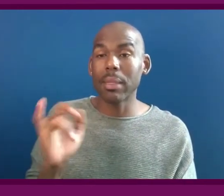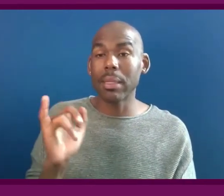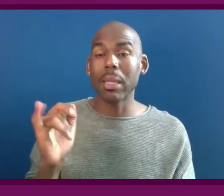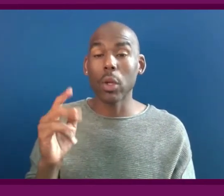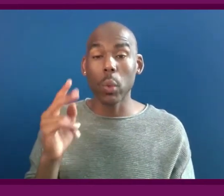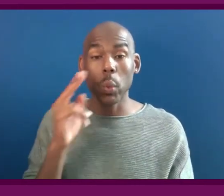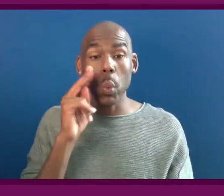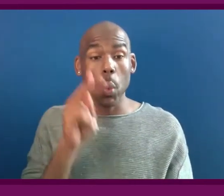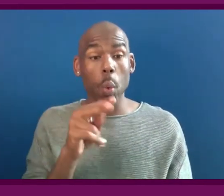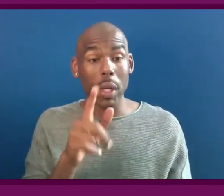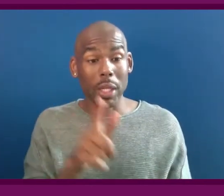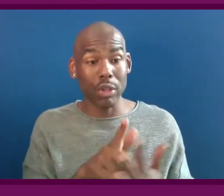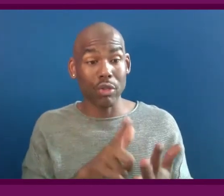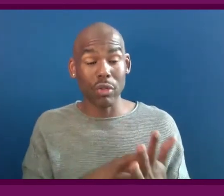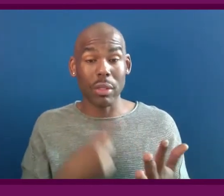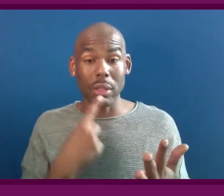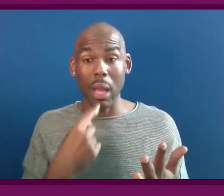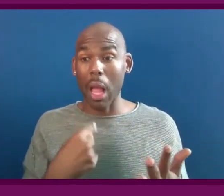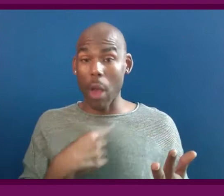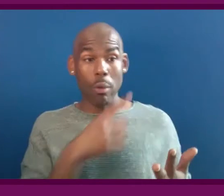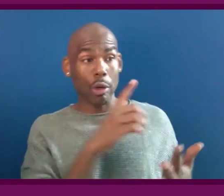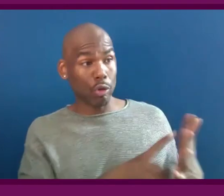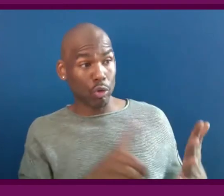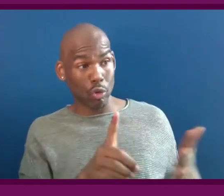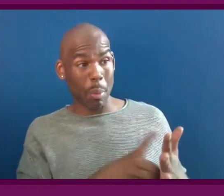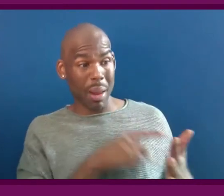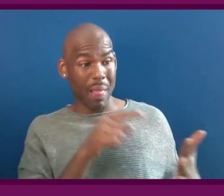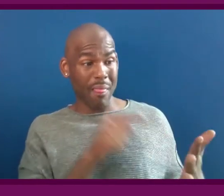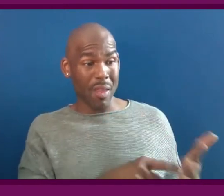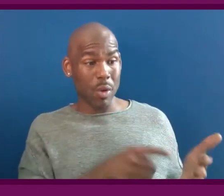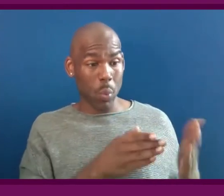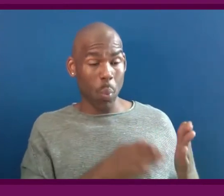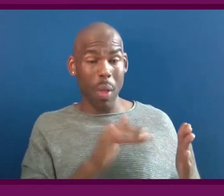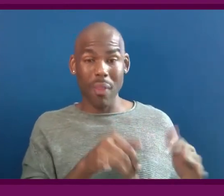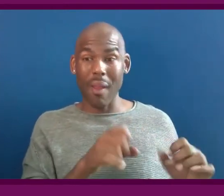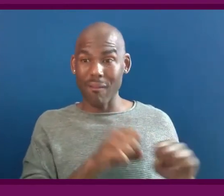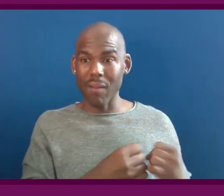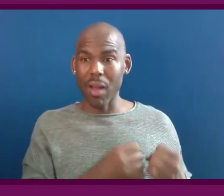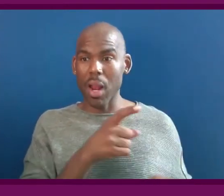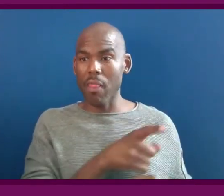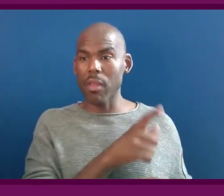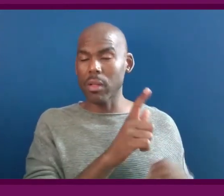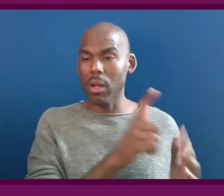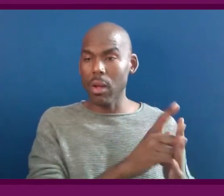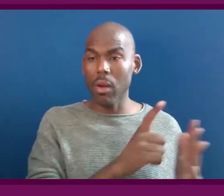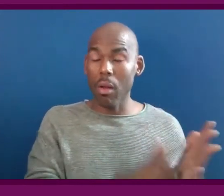We look towards that legislation to say, "Well, I was discriminated in this way and that's what violated this law."